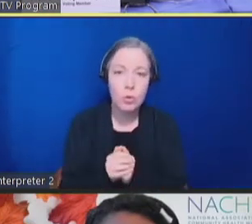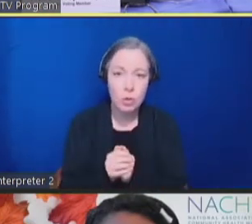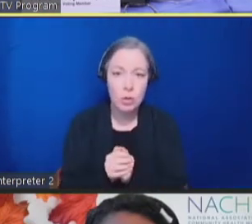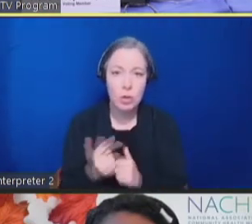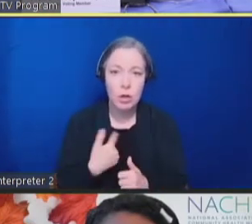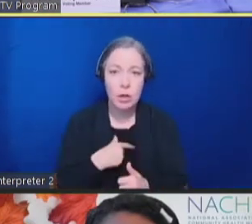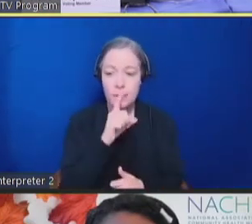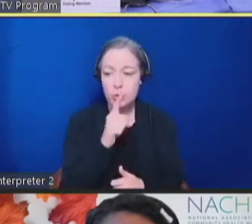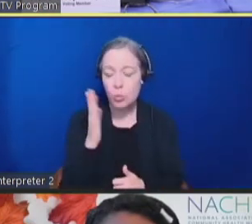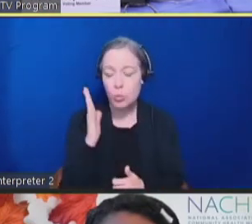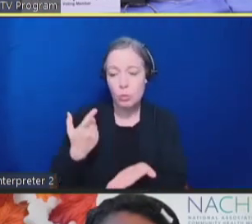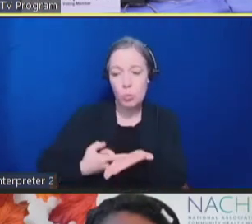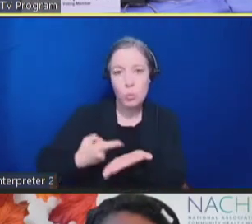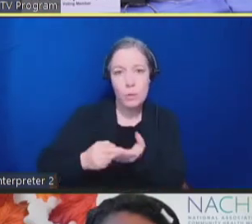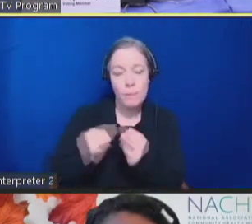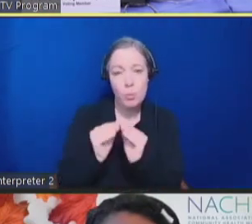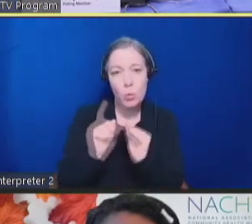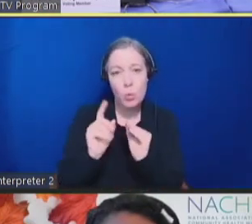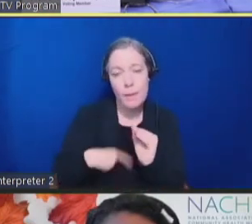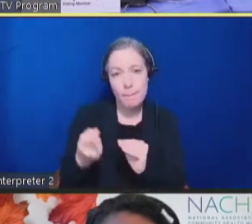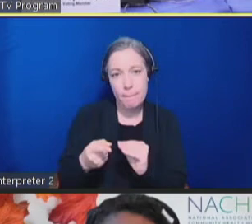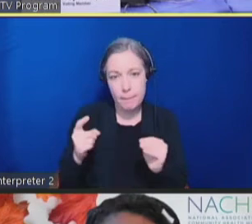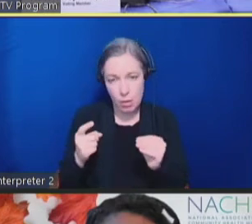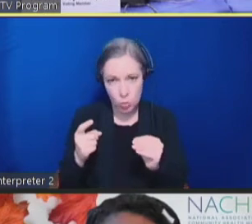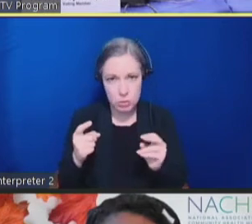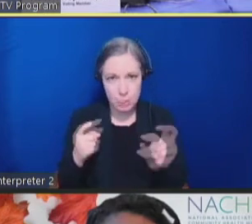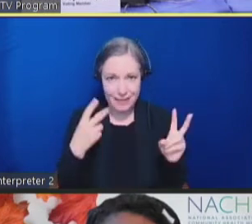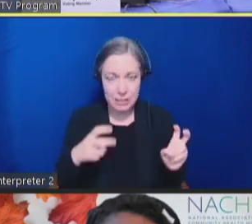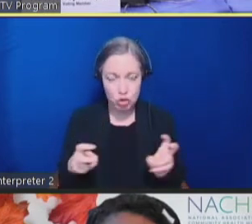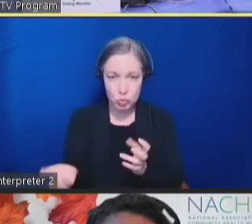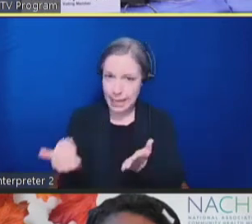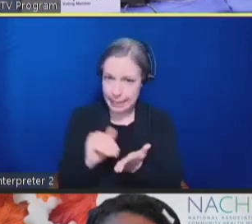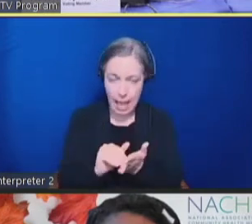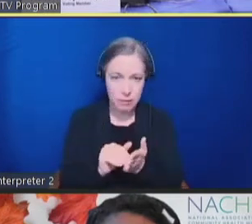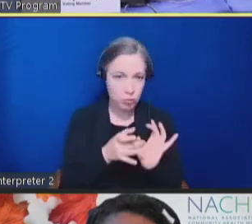sure we'll be talking about these issues, once again, whether pandemic related or otherwise.